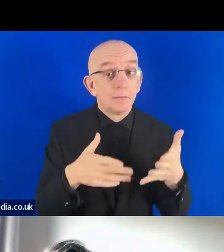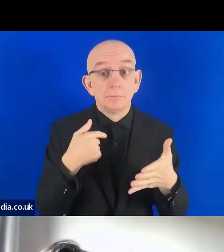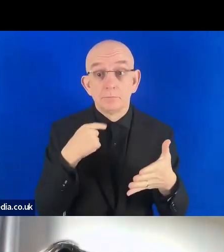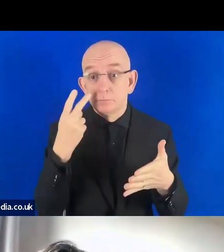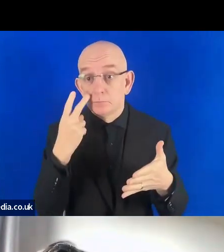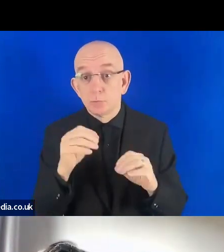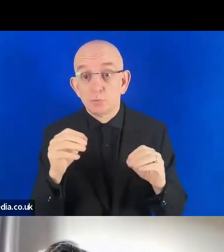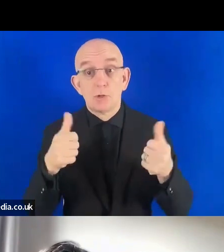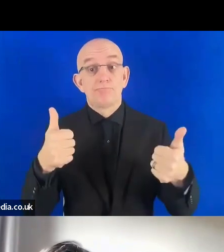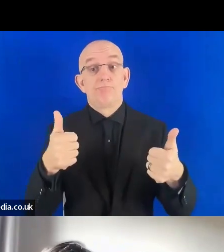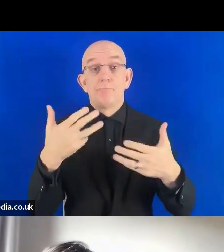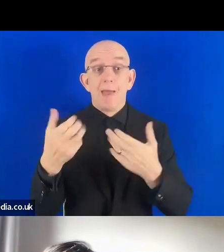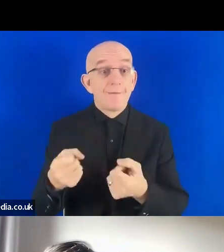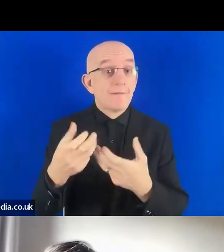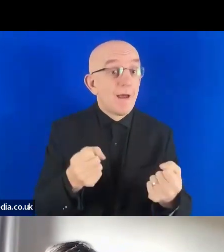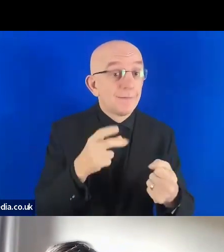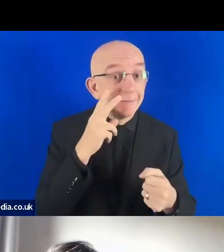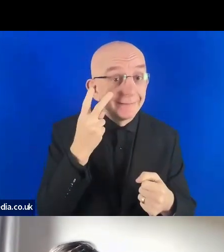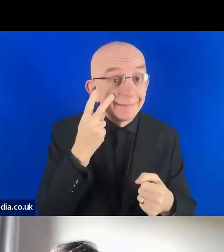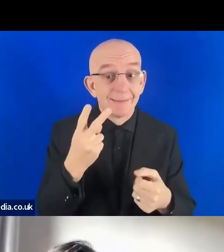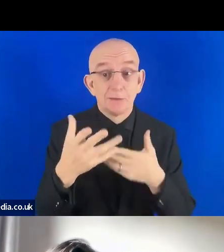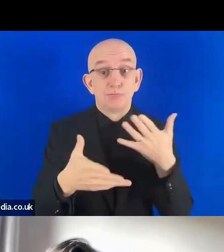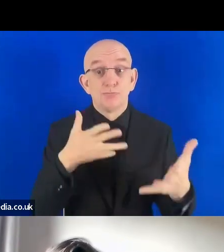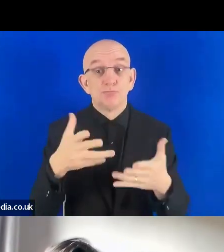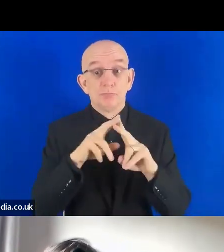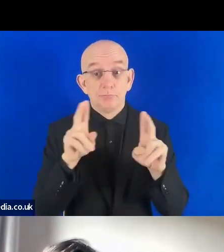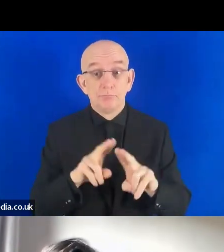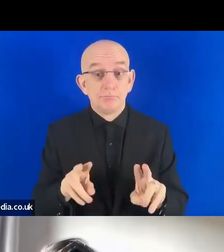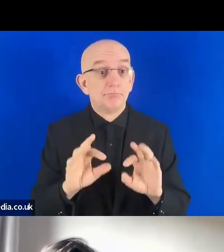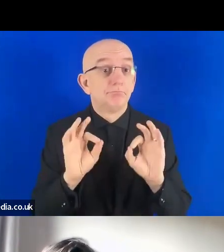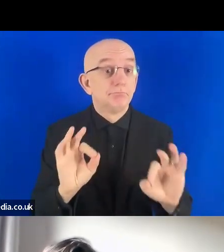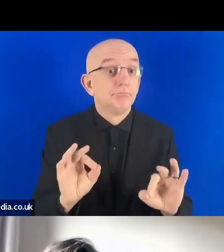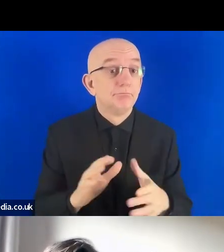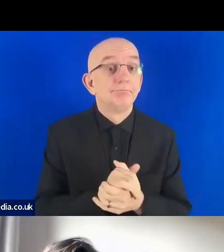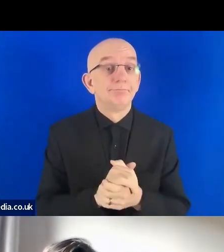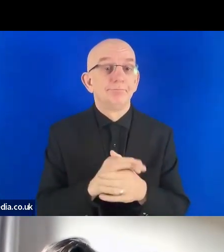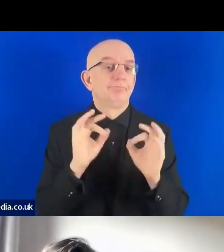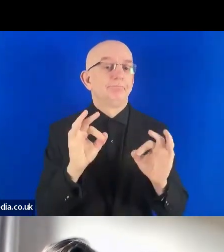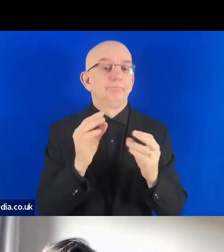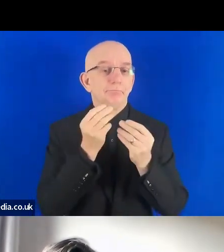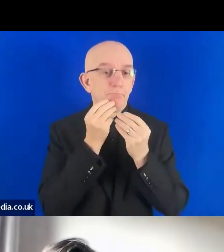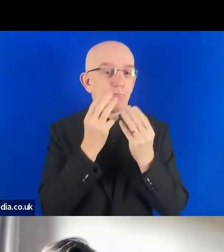Okay. Super. This is a way for us to also,